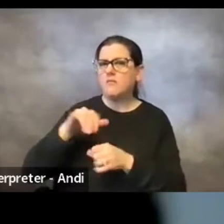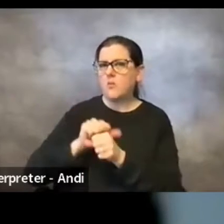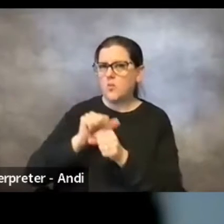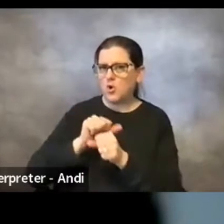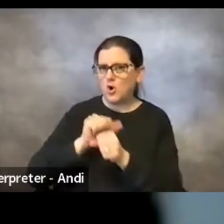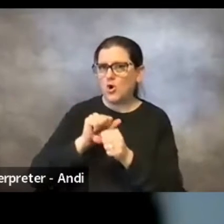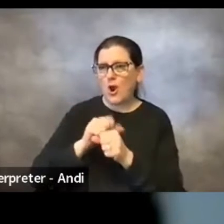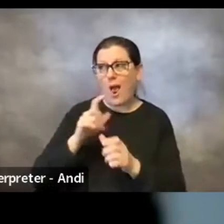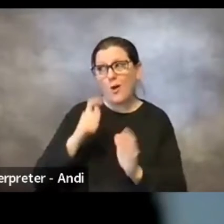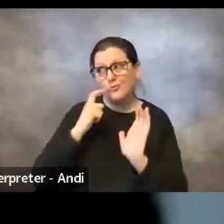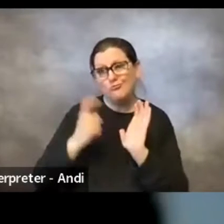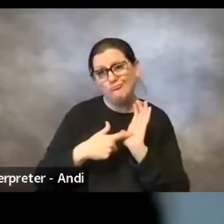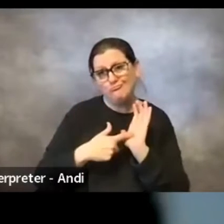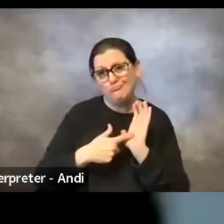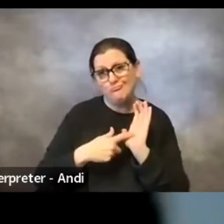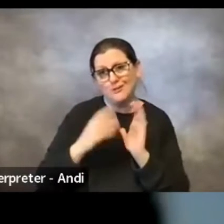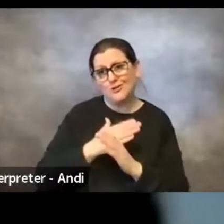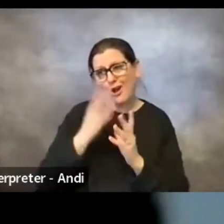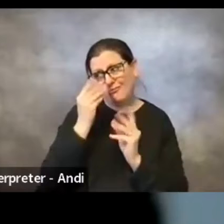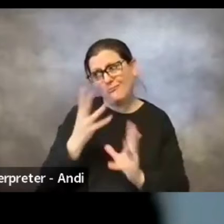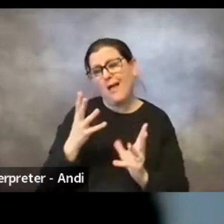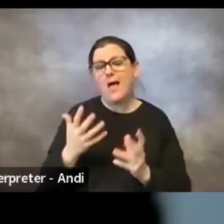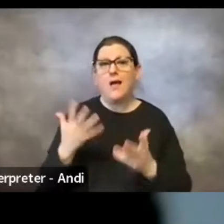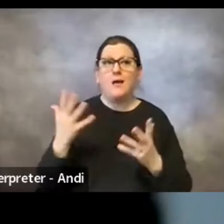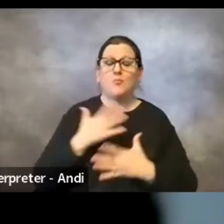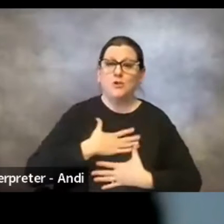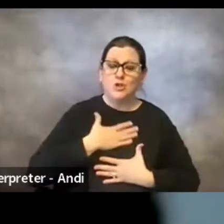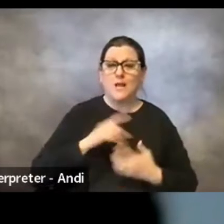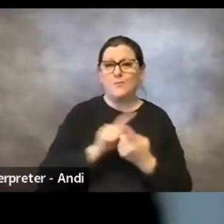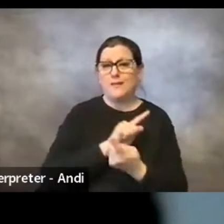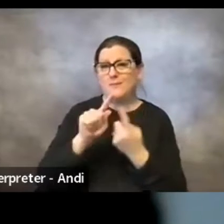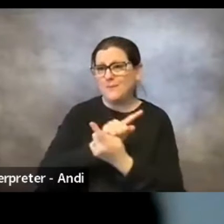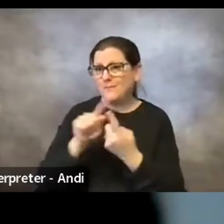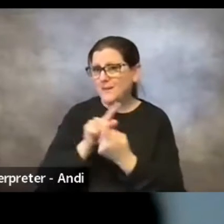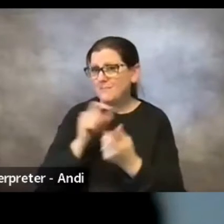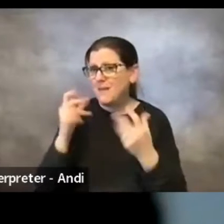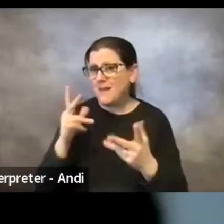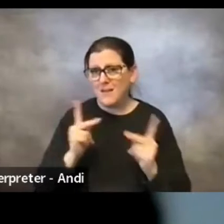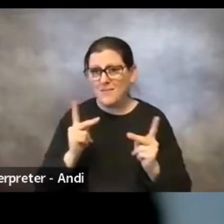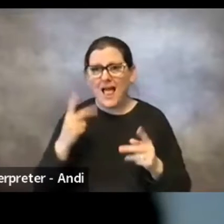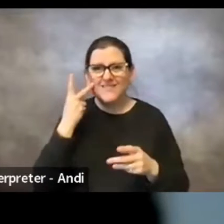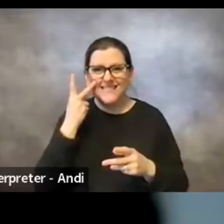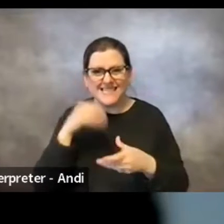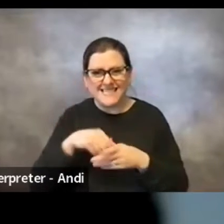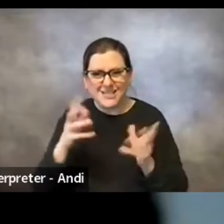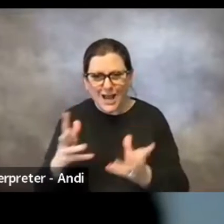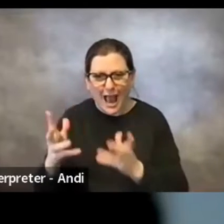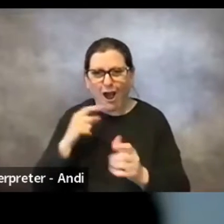acknowledge and just share how much I appreciated the opportunity to meet many of the folks that were many of whom I've seen in the chat and I think are attending today that